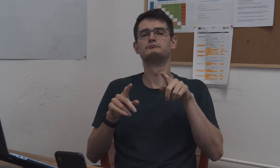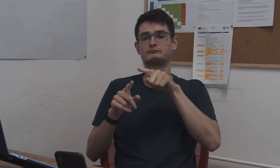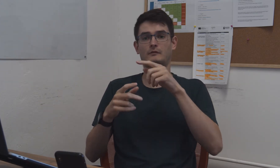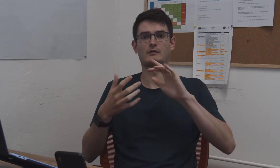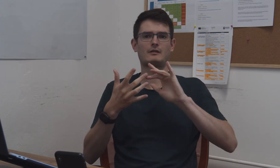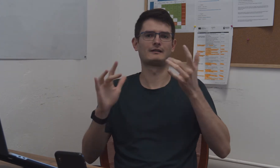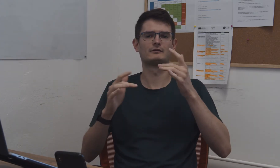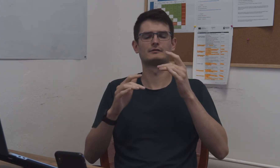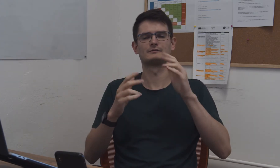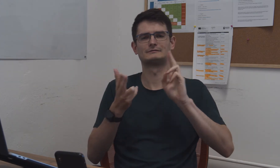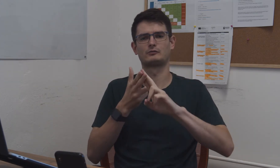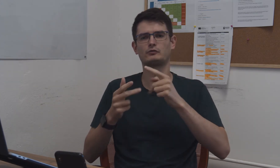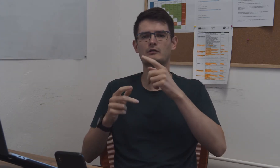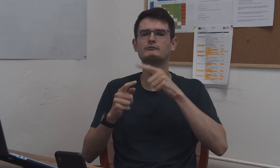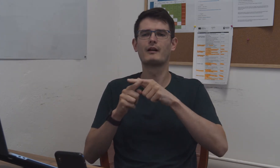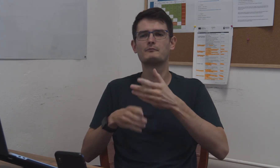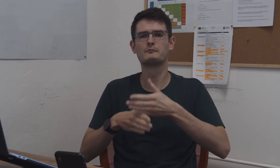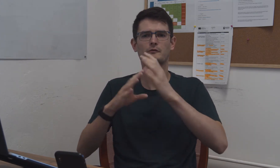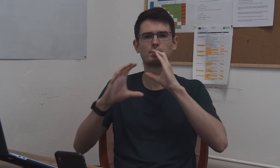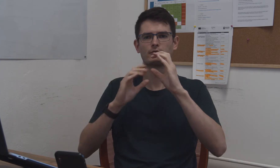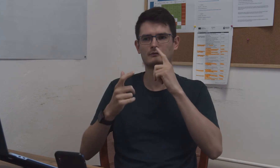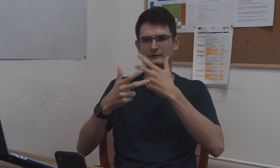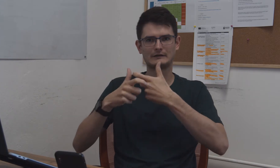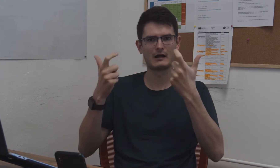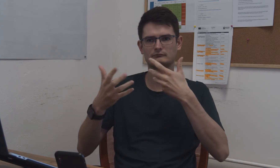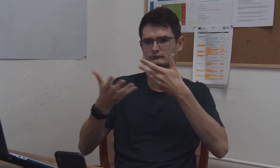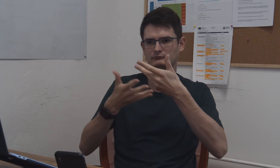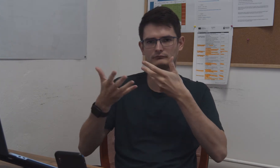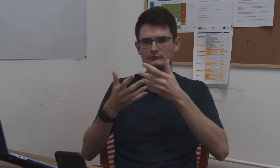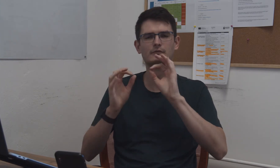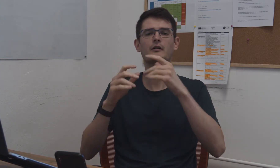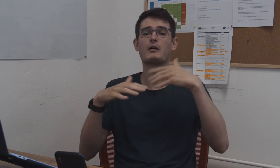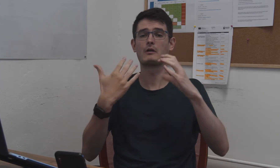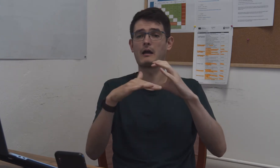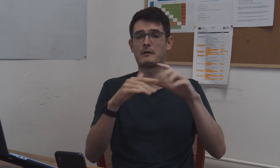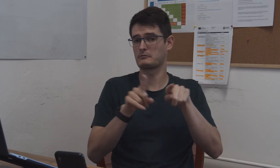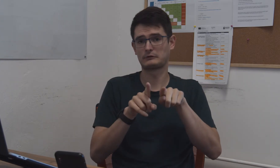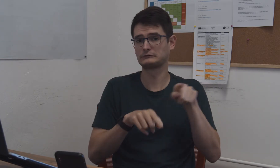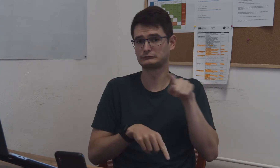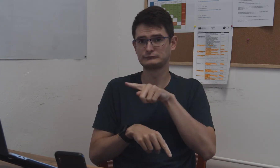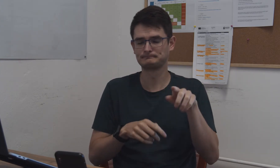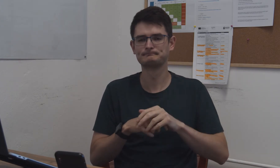An online meeting helps us to clarify various problems in the process and also in the e-mail.